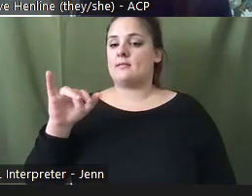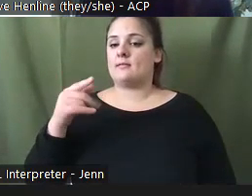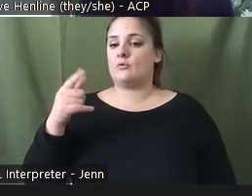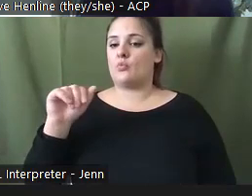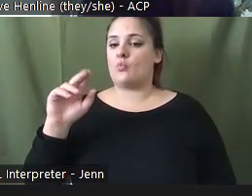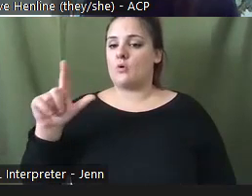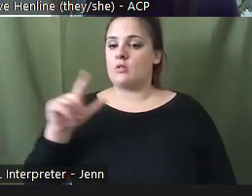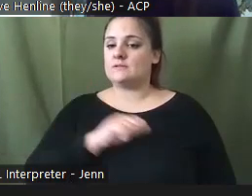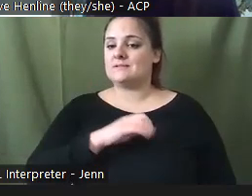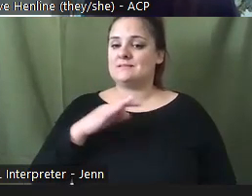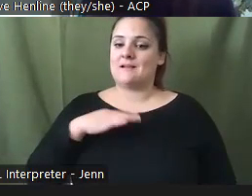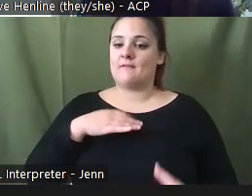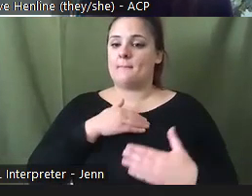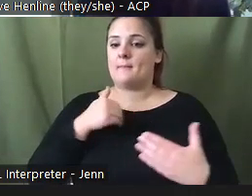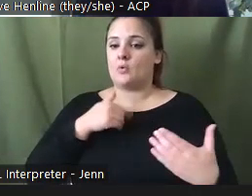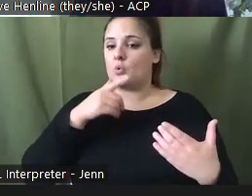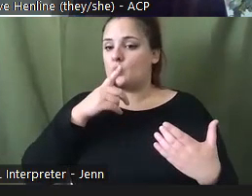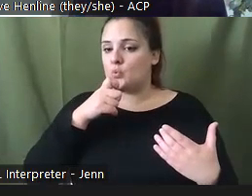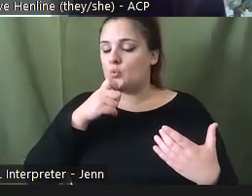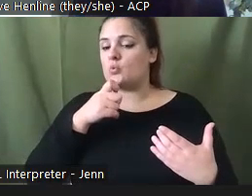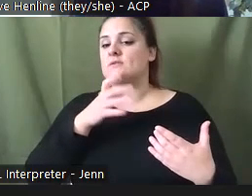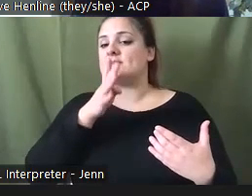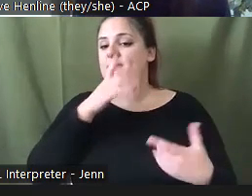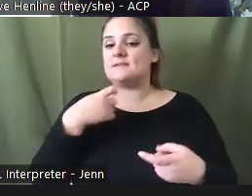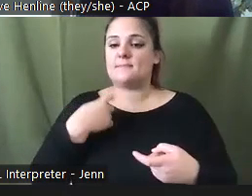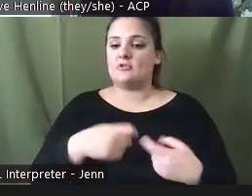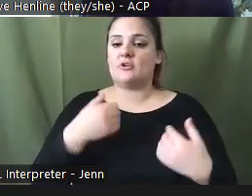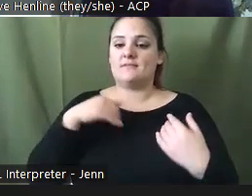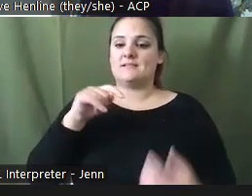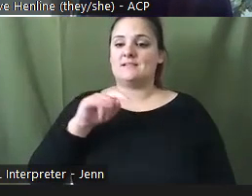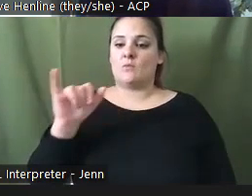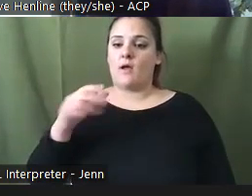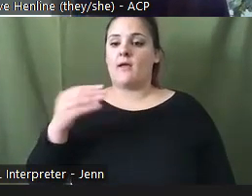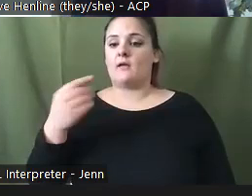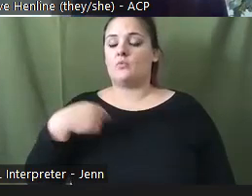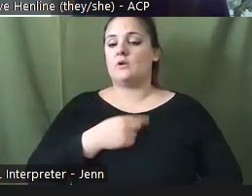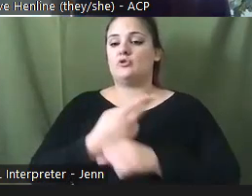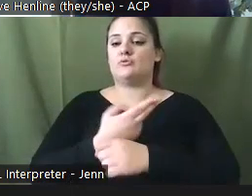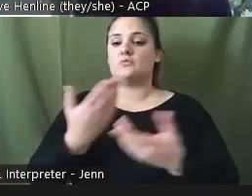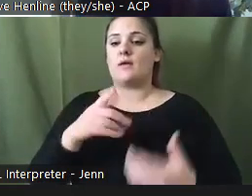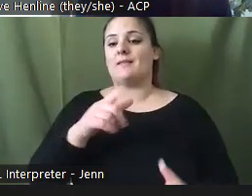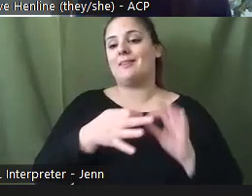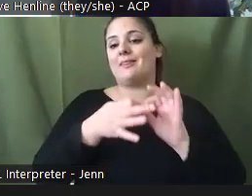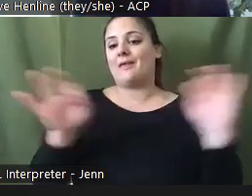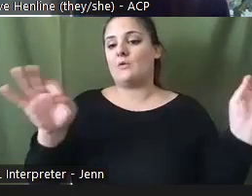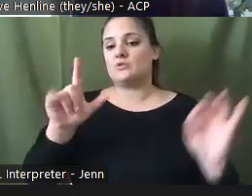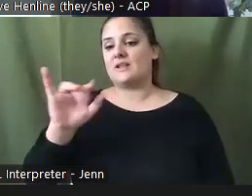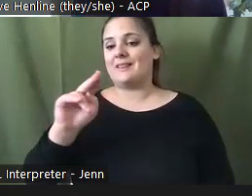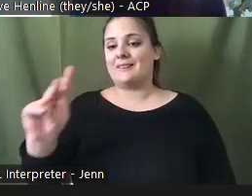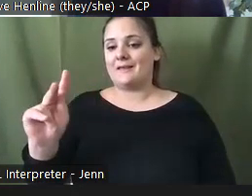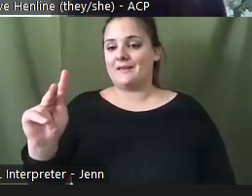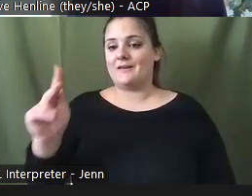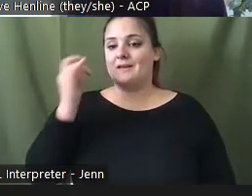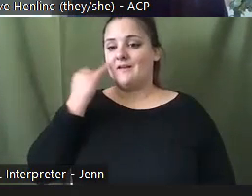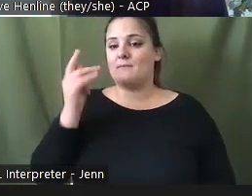We do have a TTY number, and we utilize Language Link if anyone needs languages beyond ASL and